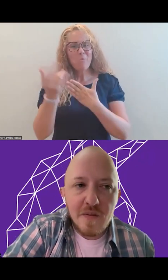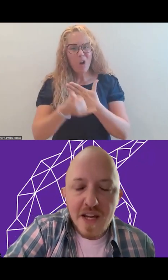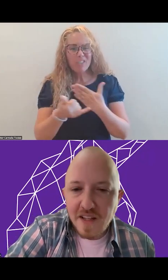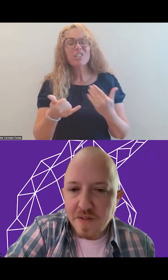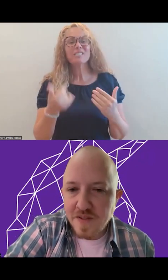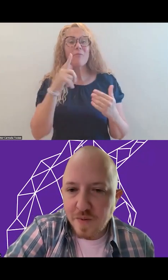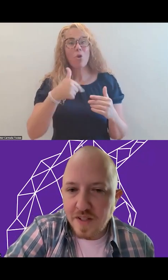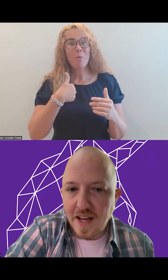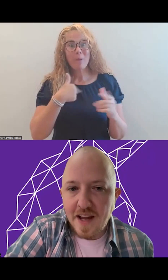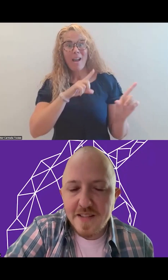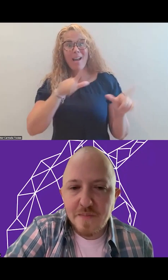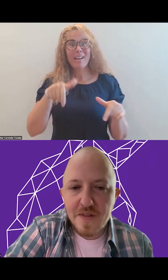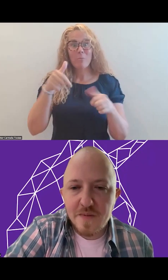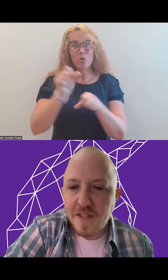I COME TO THIS WORK FOR A PERSON WITH